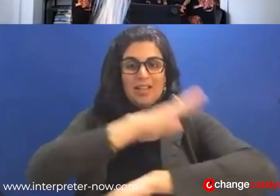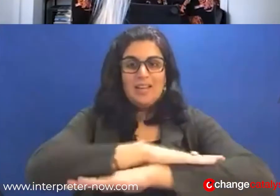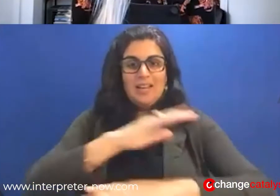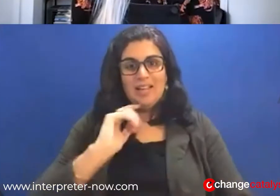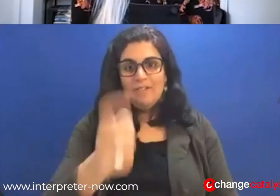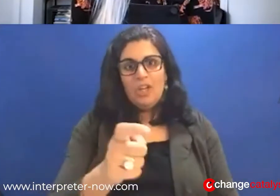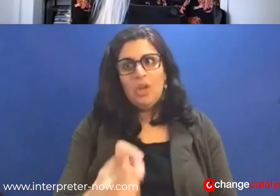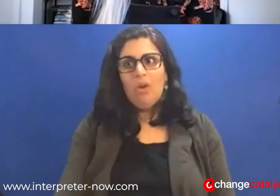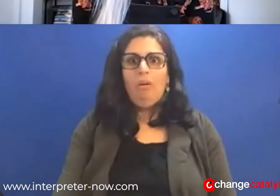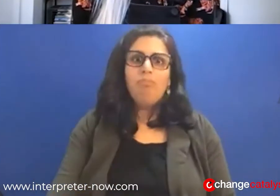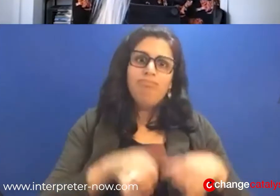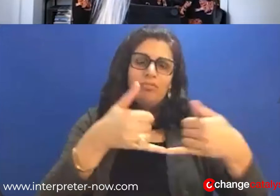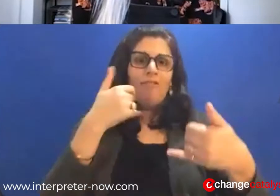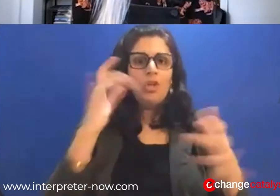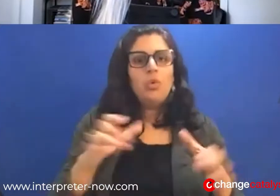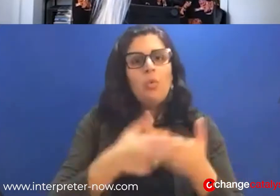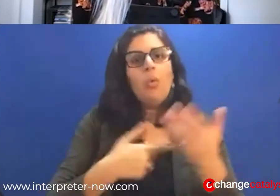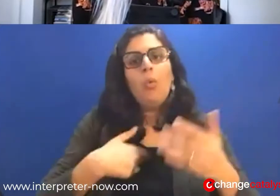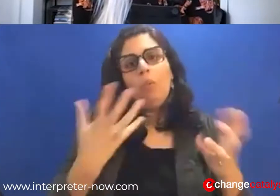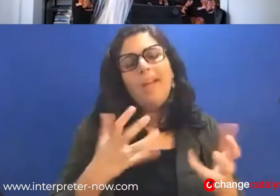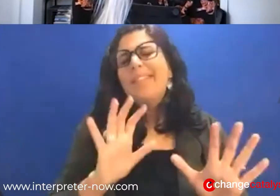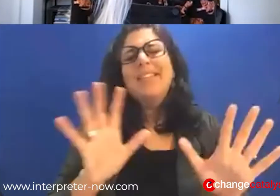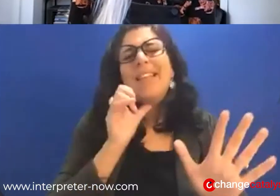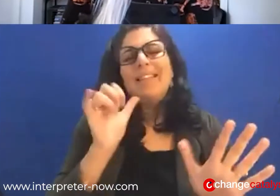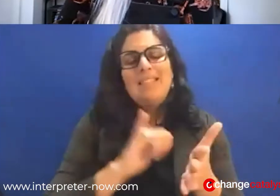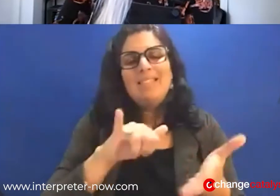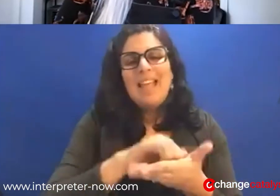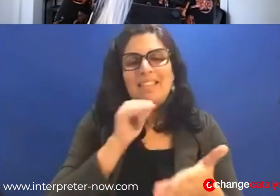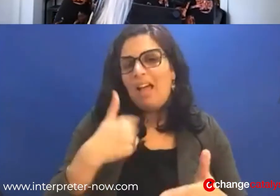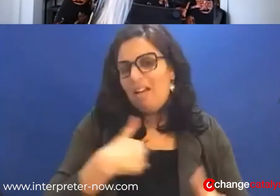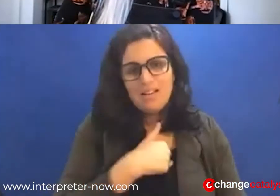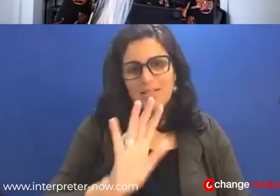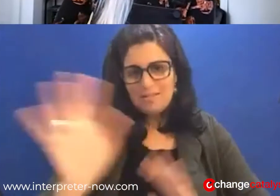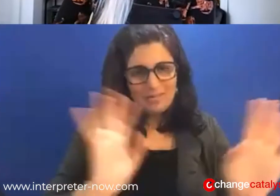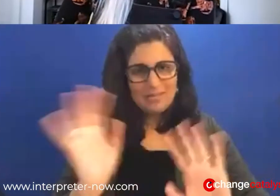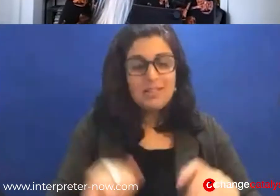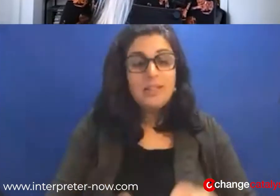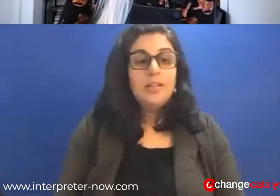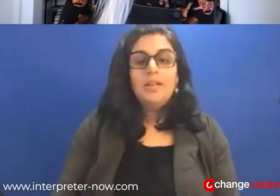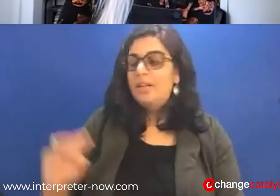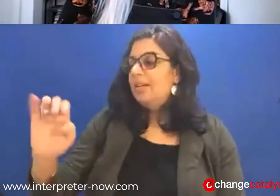for doing what we want you to do. Yeah. So, going into that a little bit.